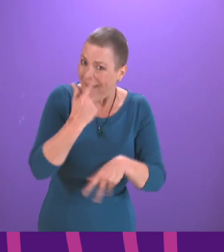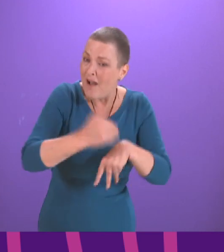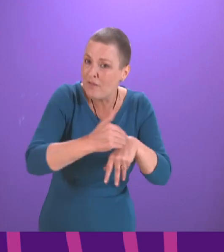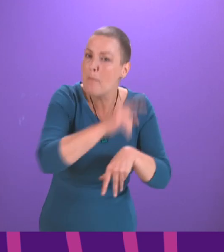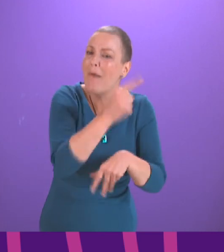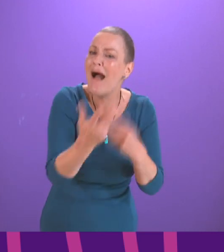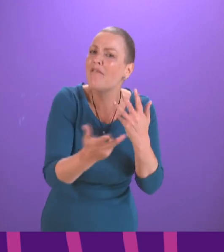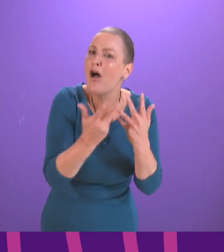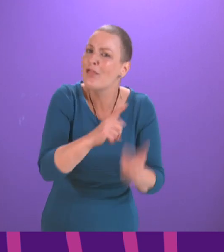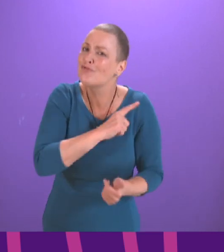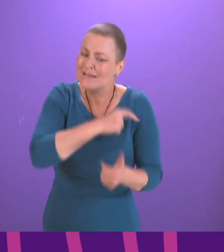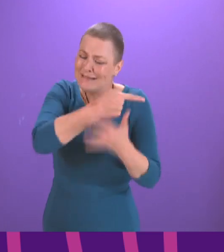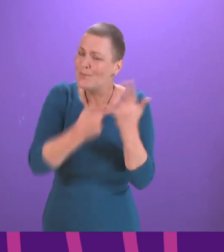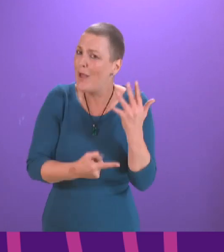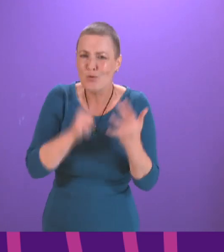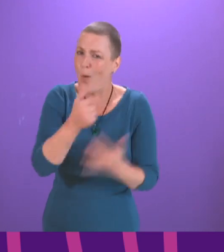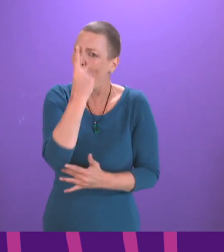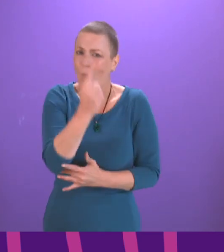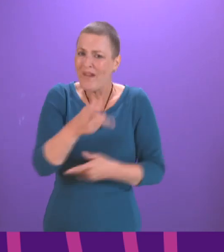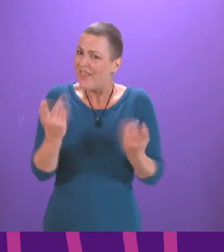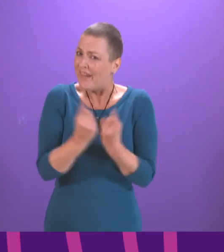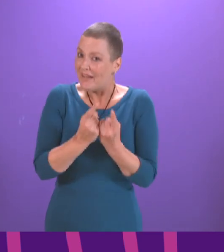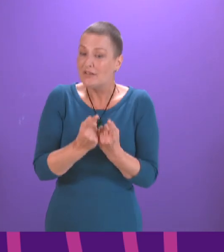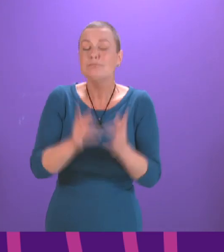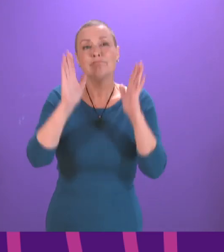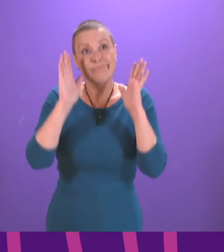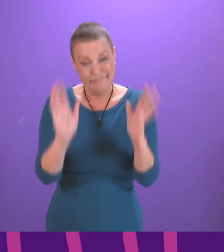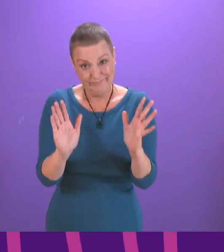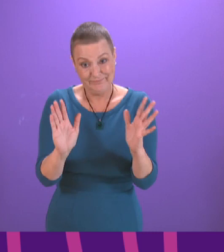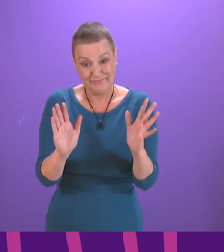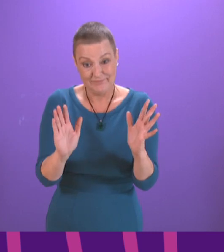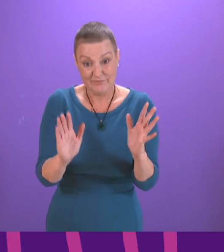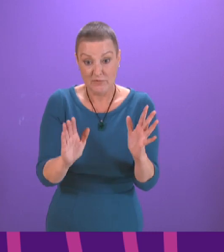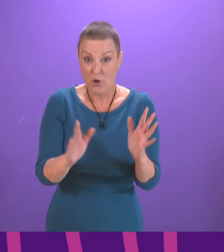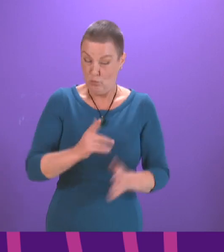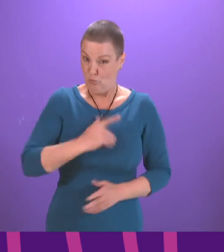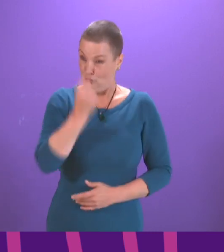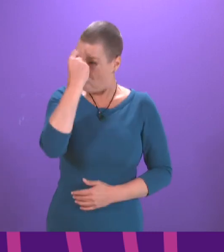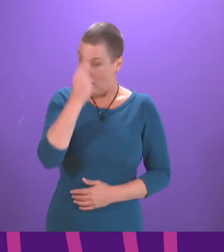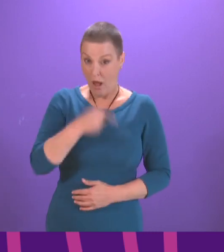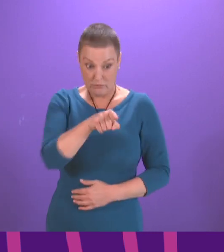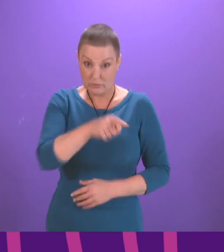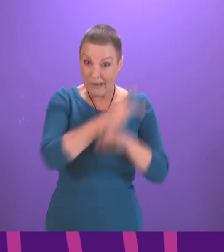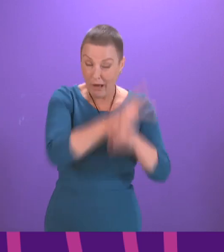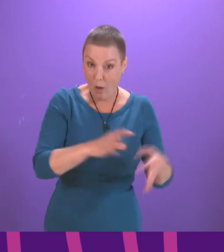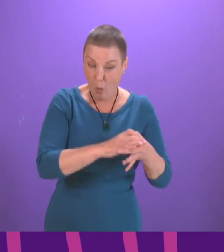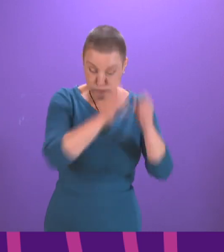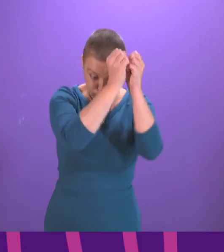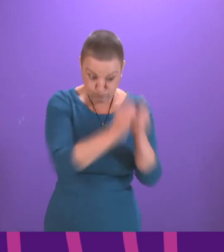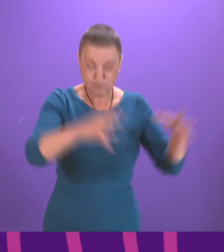other factors that we have to consider as well. At the end of the day, the fact that there were big outbreaks that led to people losing